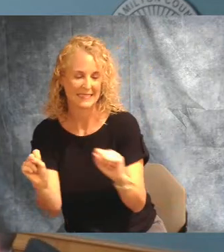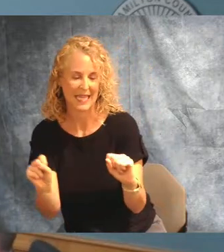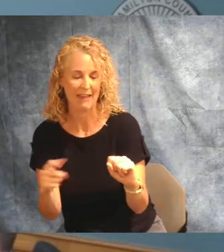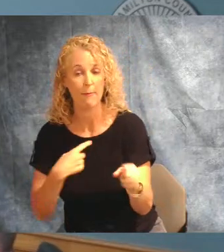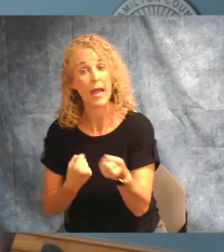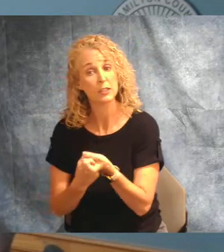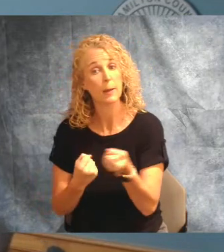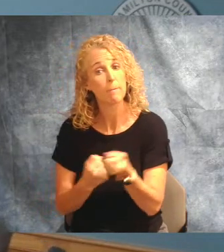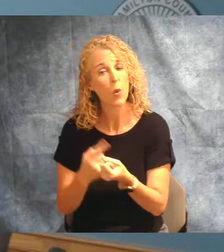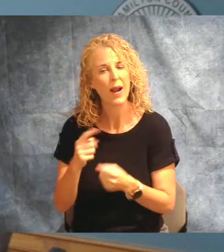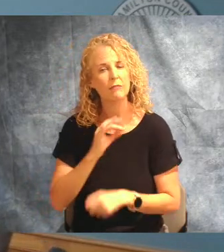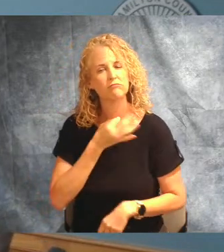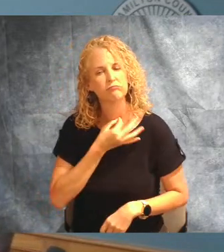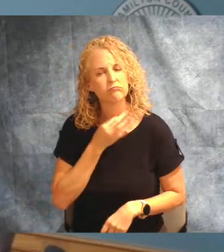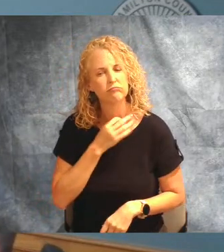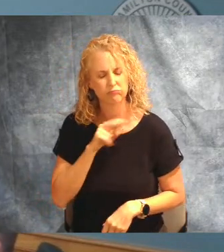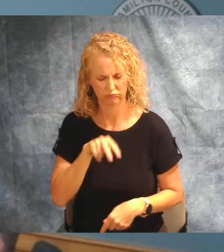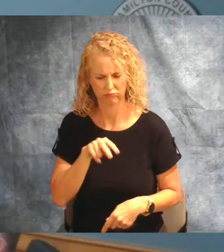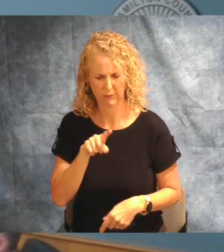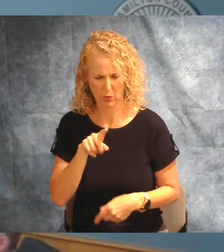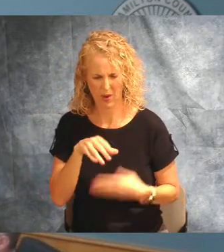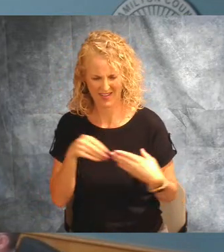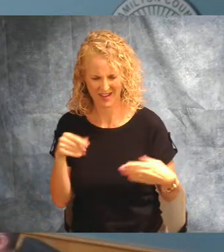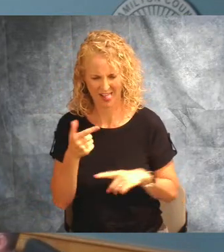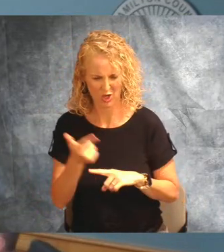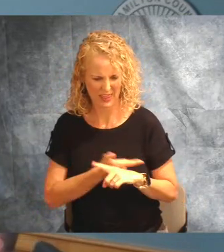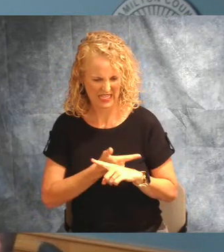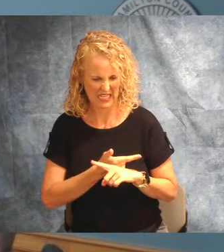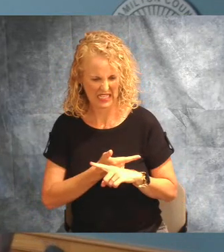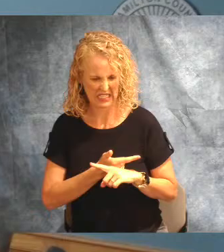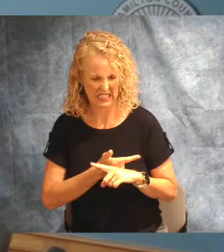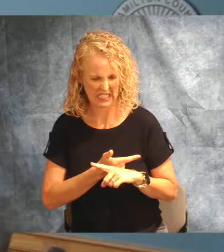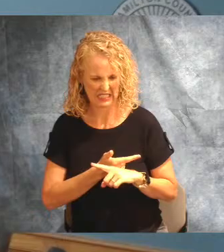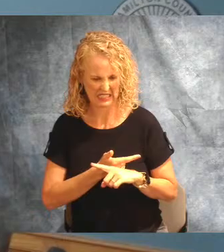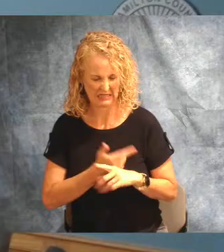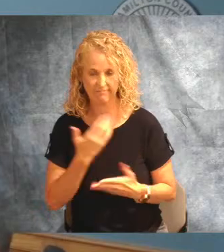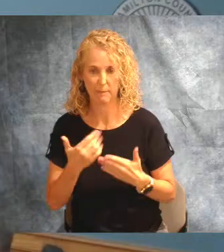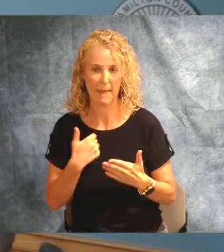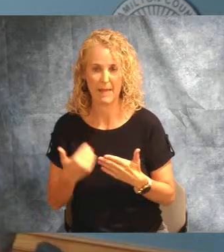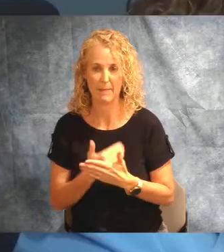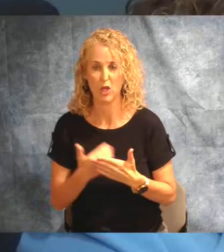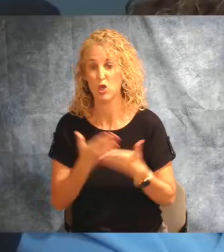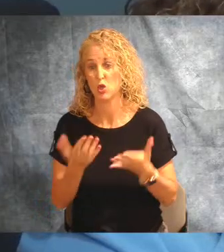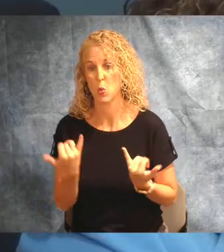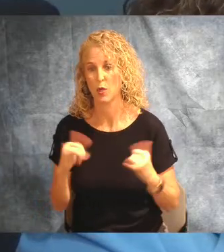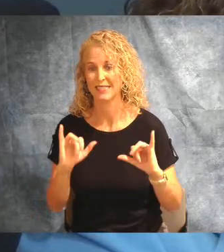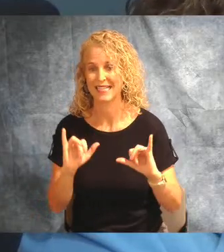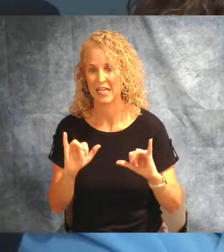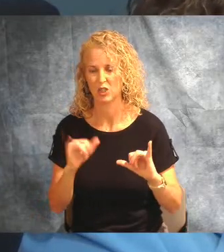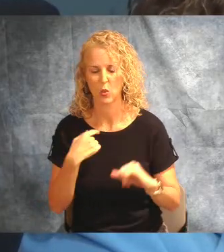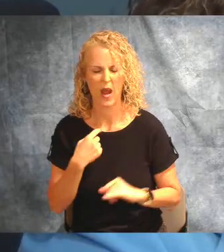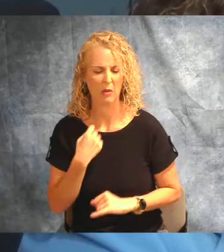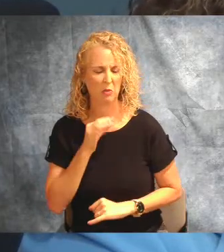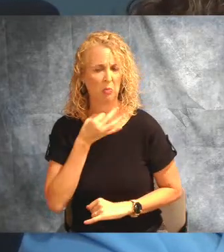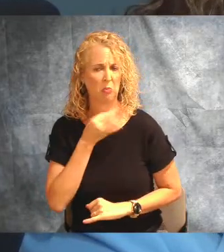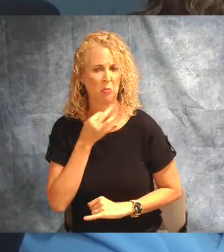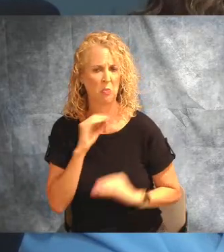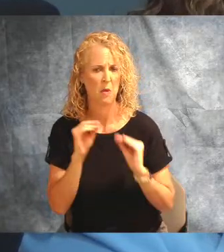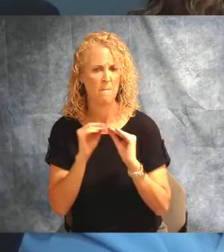it. It's just I hadn't seen anything like this. Maybe because I'm might be one of the newer newer still newer members. So, I wanted to get an understanding, but you said it was